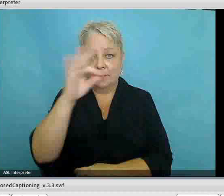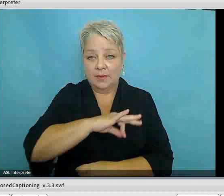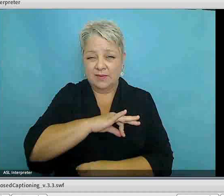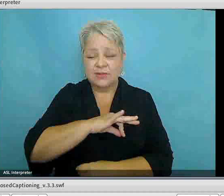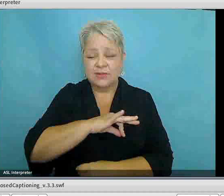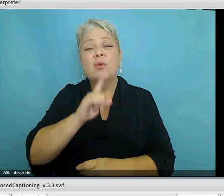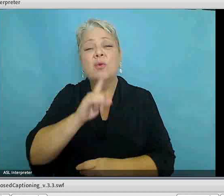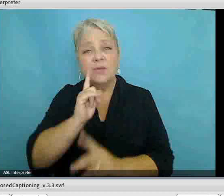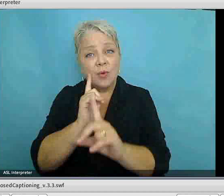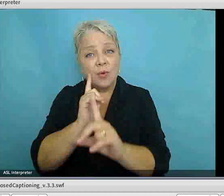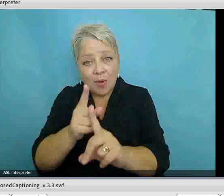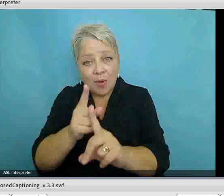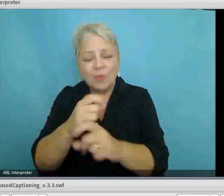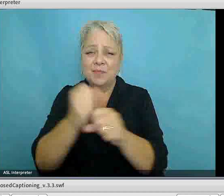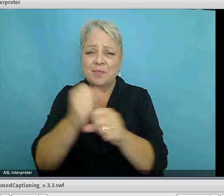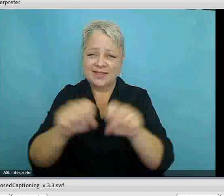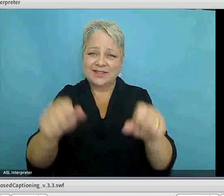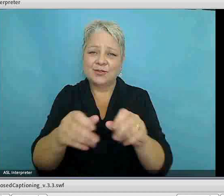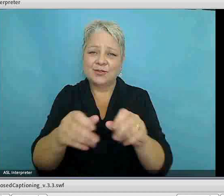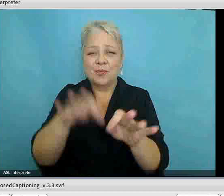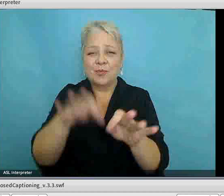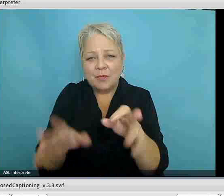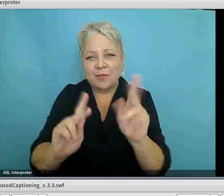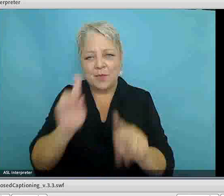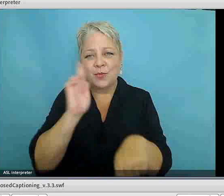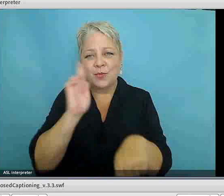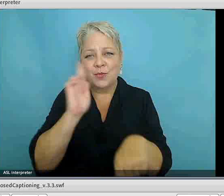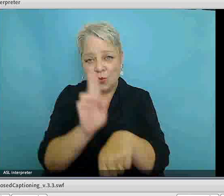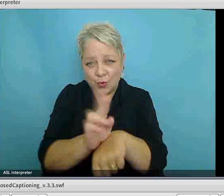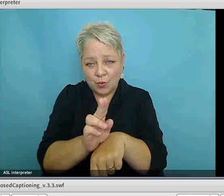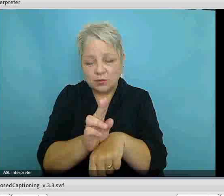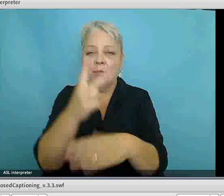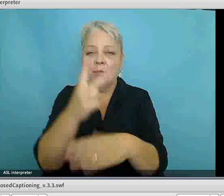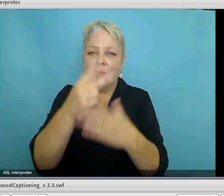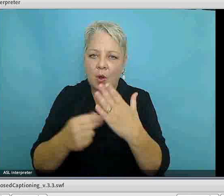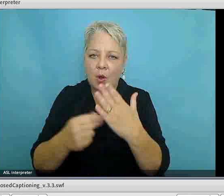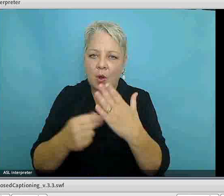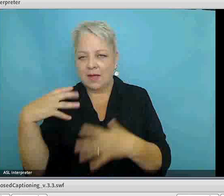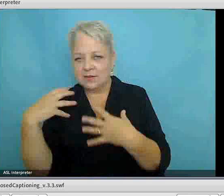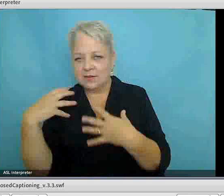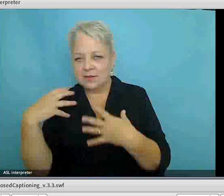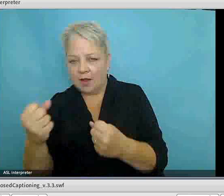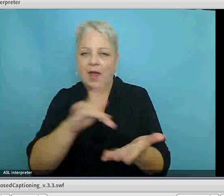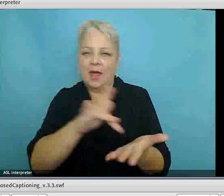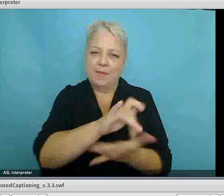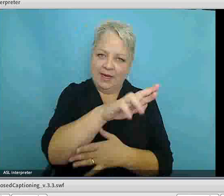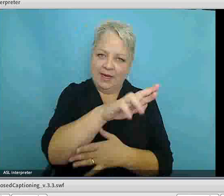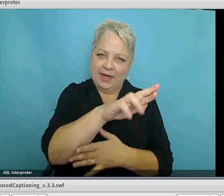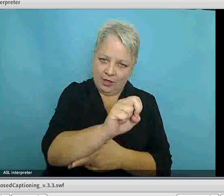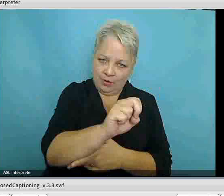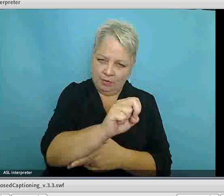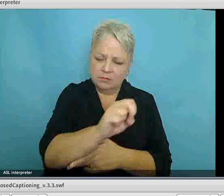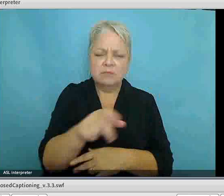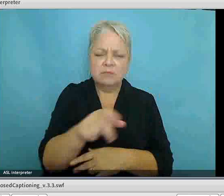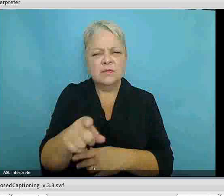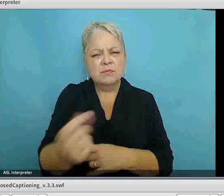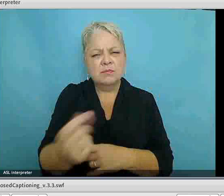So you might ask: Why is One Care focused on people under the age of 65?